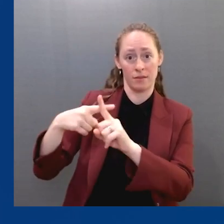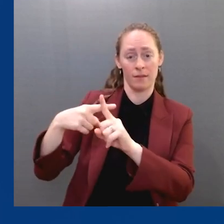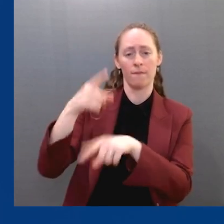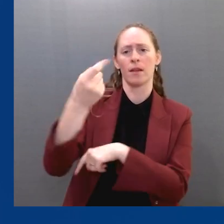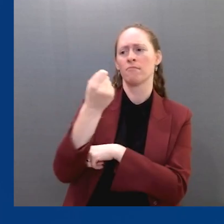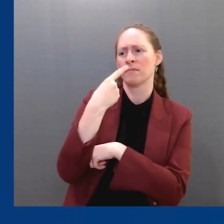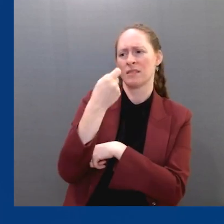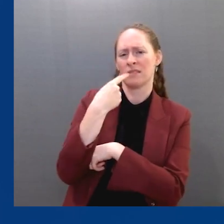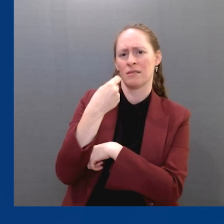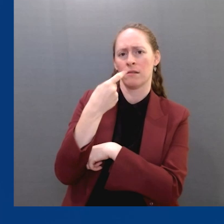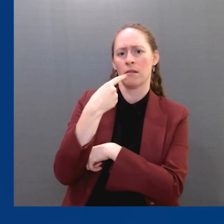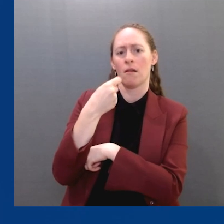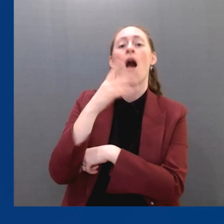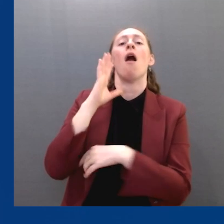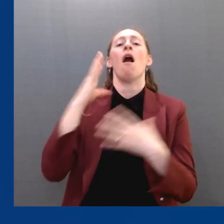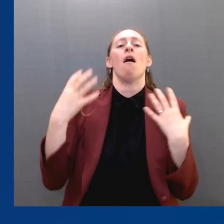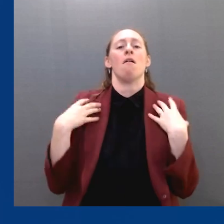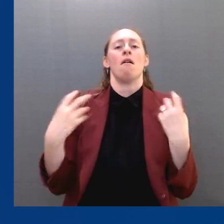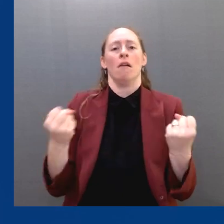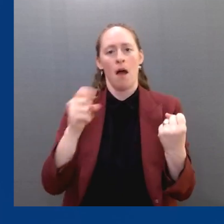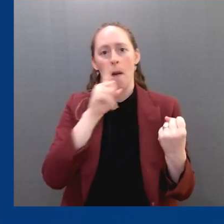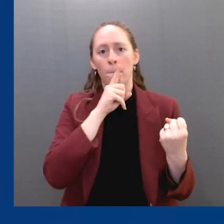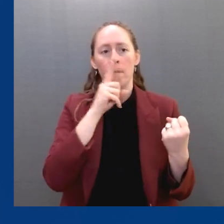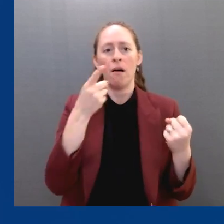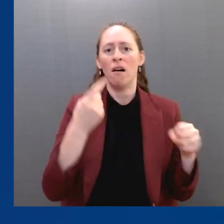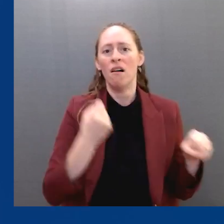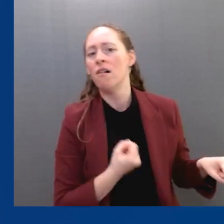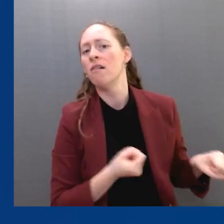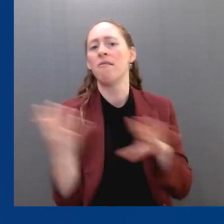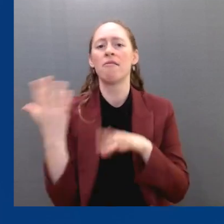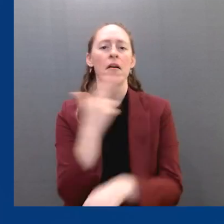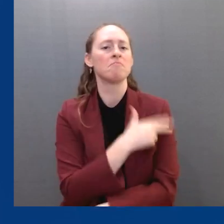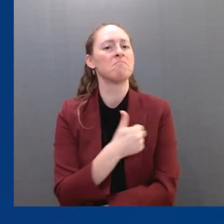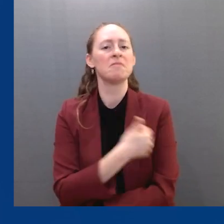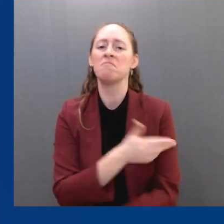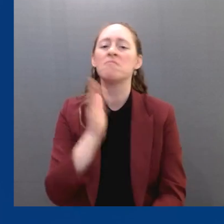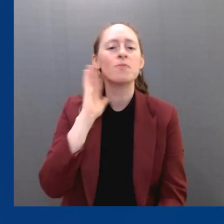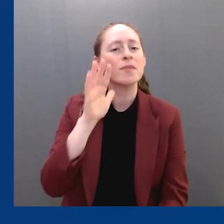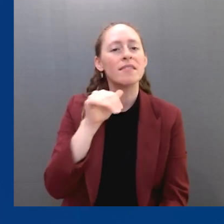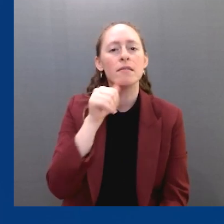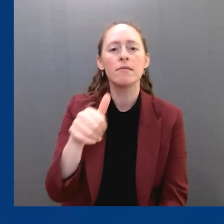We have worked very hard to acquire more of these pills than any other country in the world,